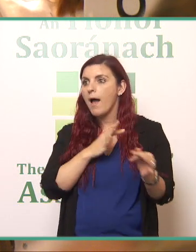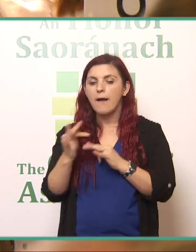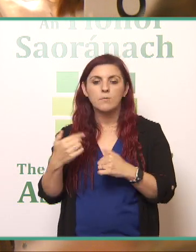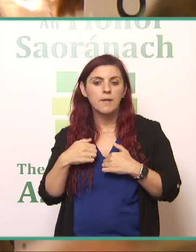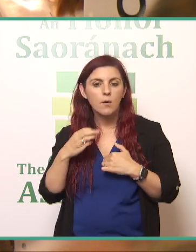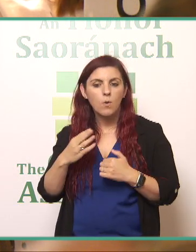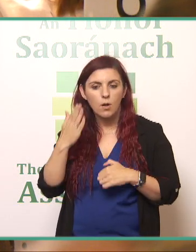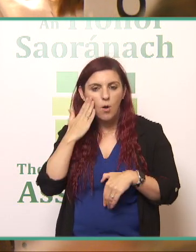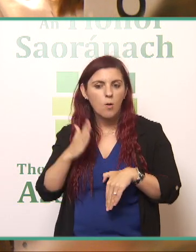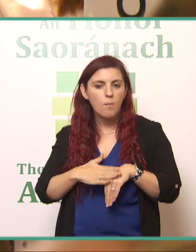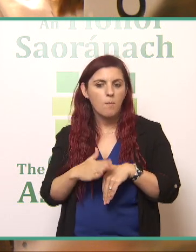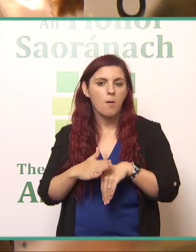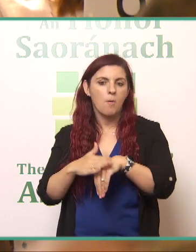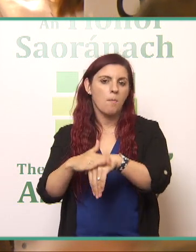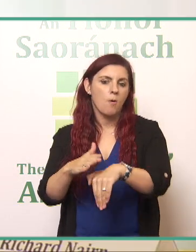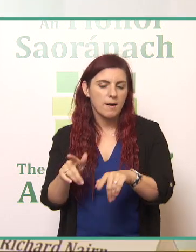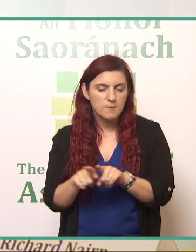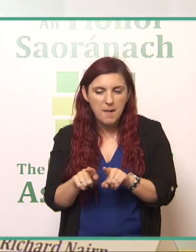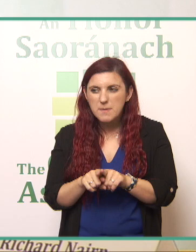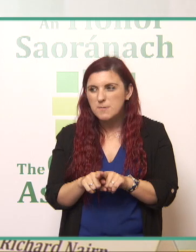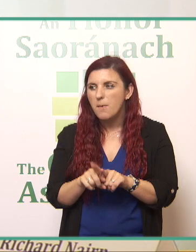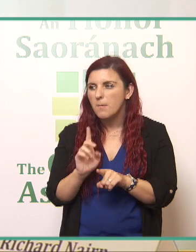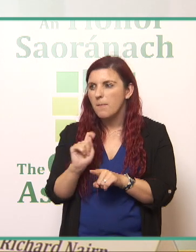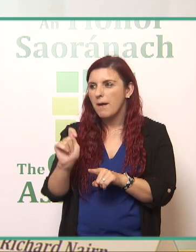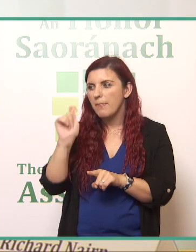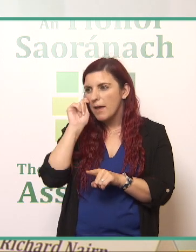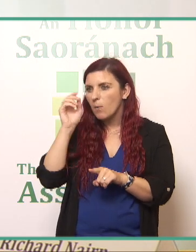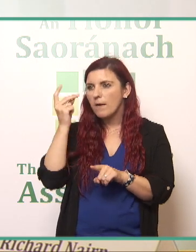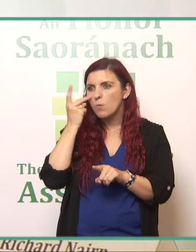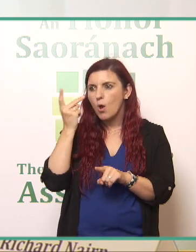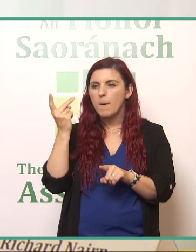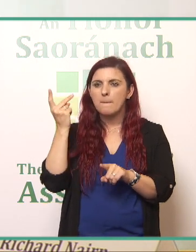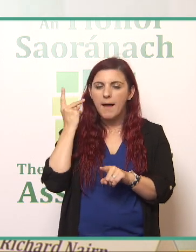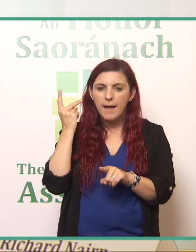will have more information again as well. So, I think we've got to look back at some of the mistakes that were